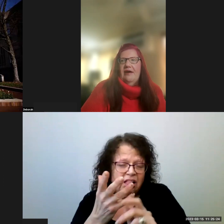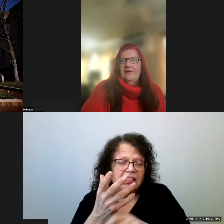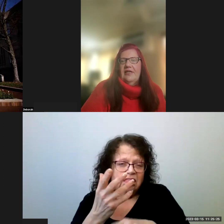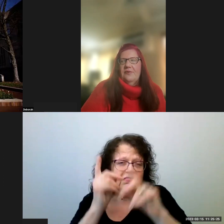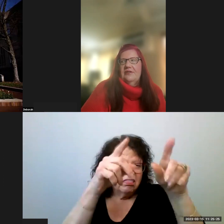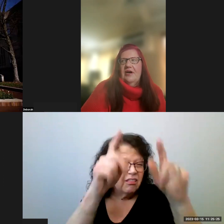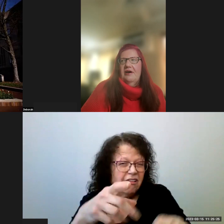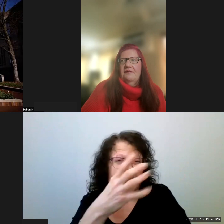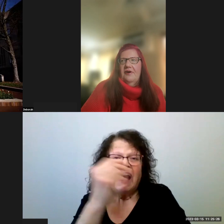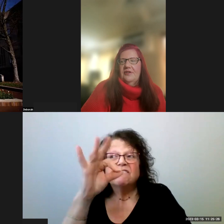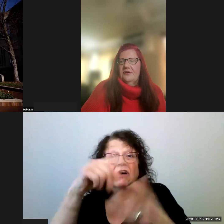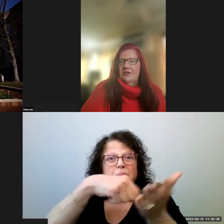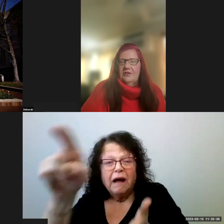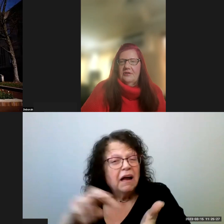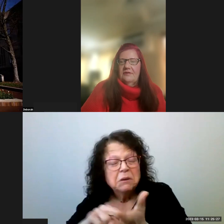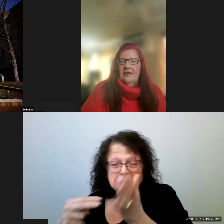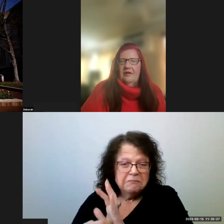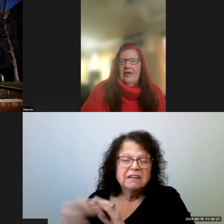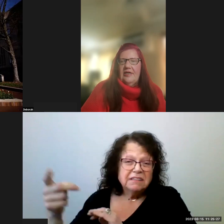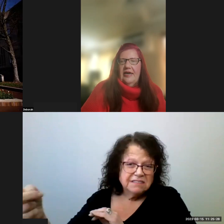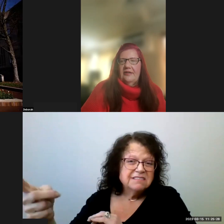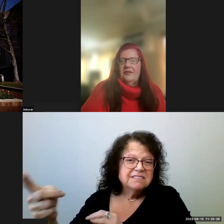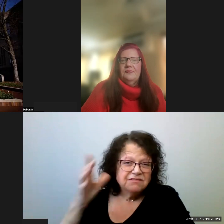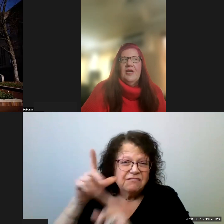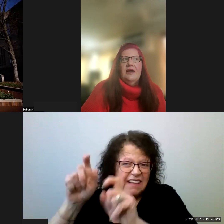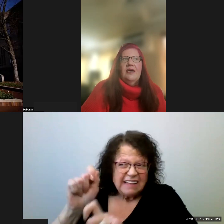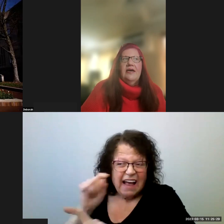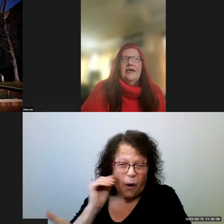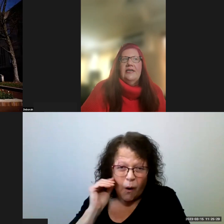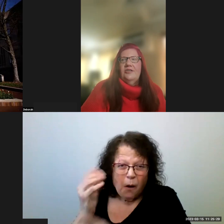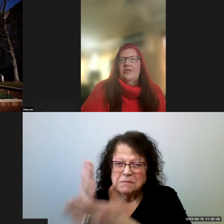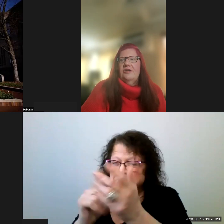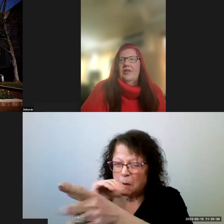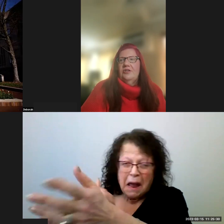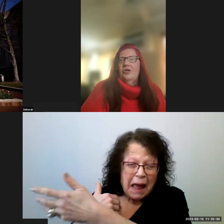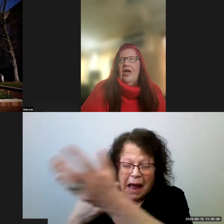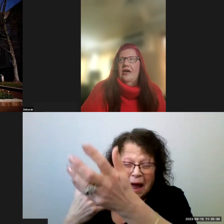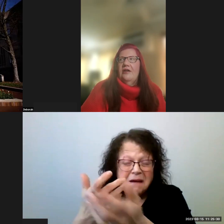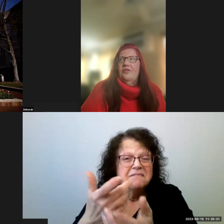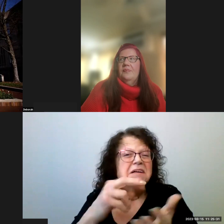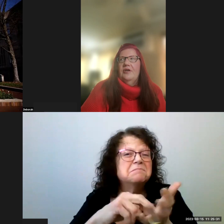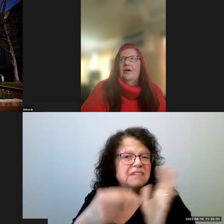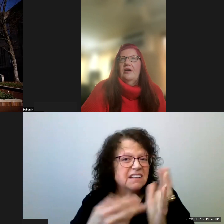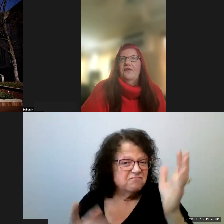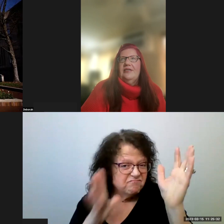we have a slight risk of a resurgence as that ends. In addition, let's look at the effects